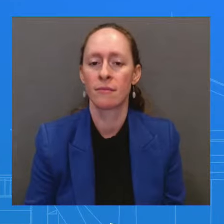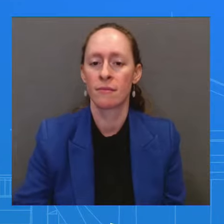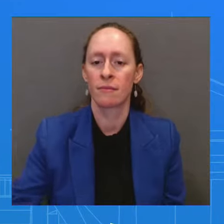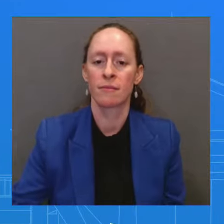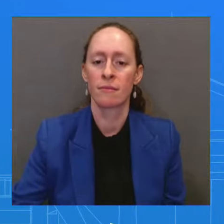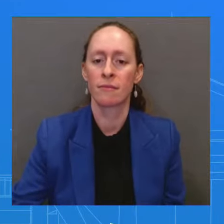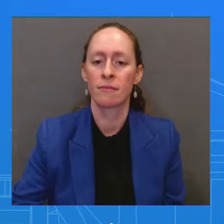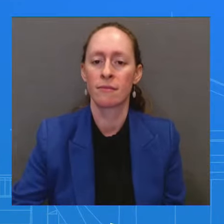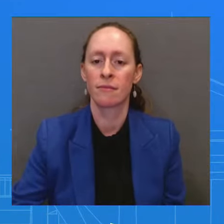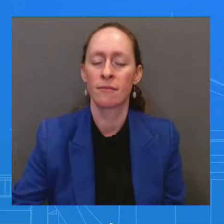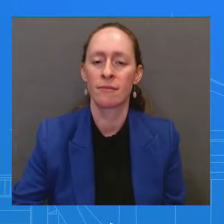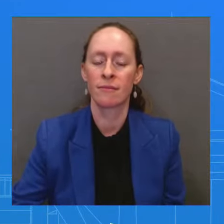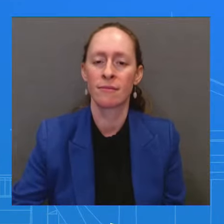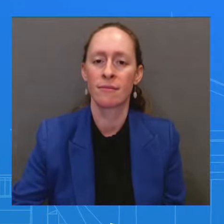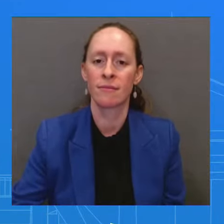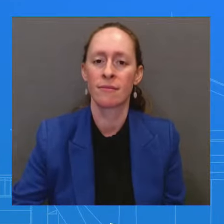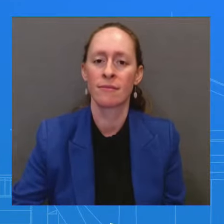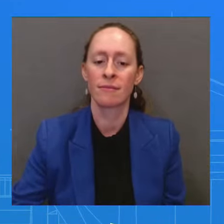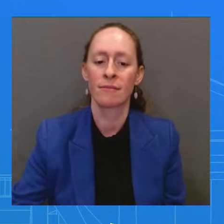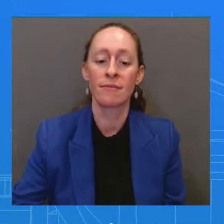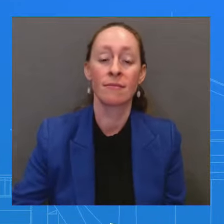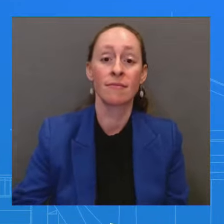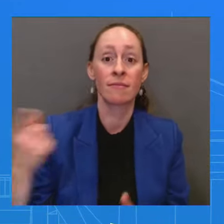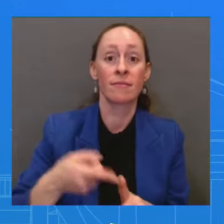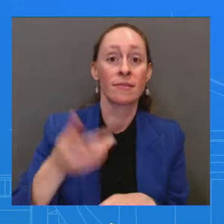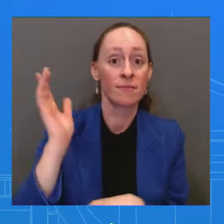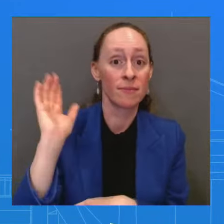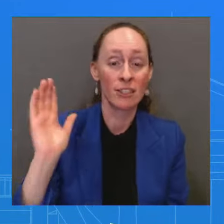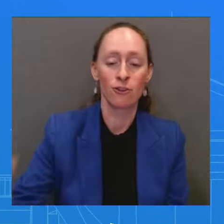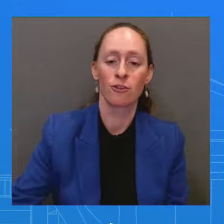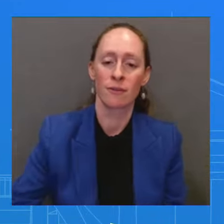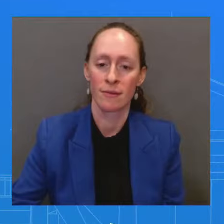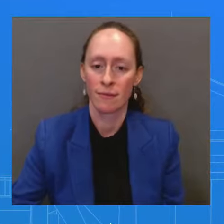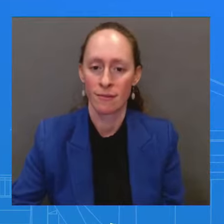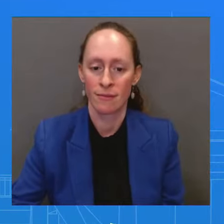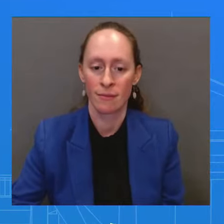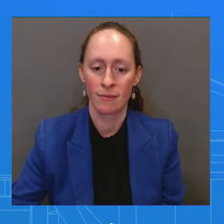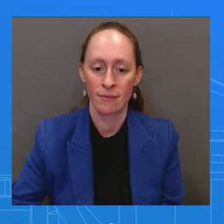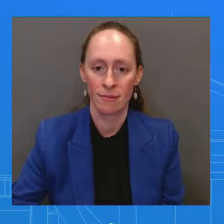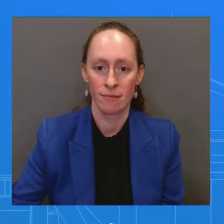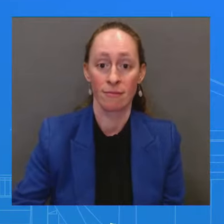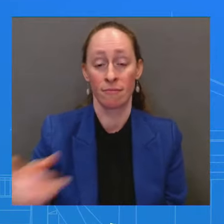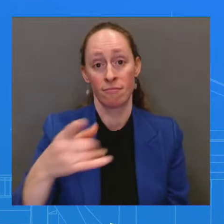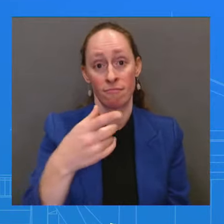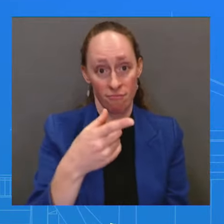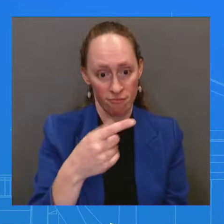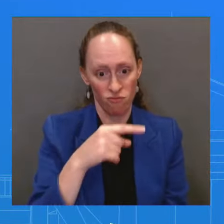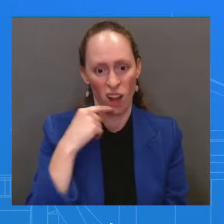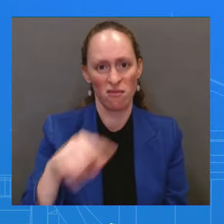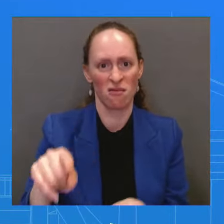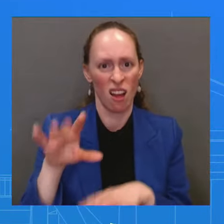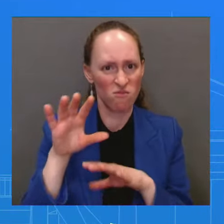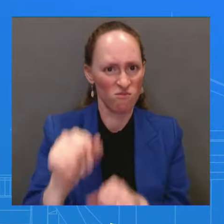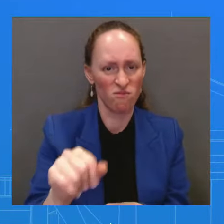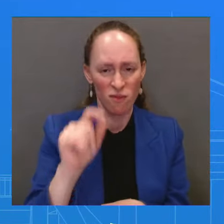Russia invaded Ukraine, which is enough in the past for most Americans to join together with the band, and we would find some unity.